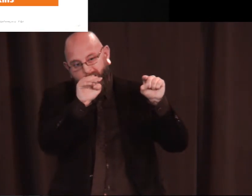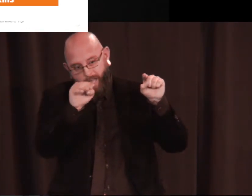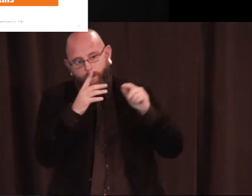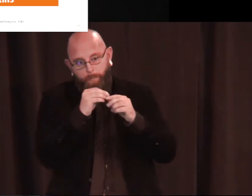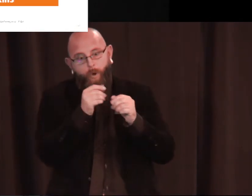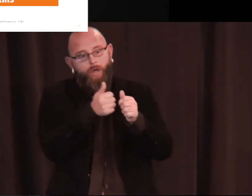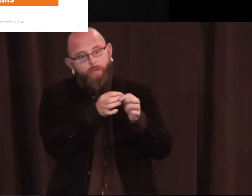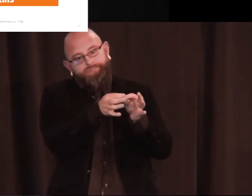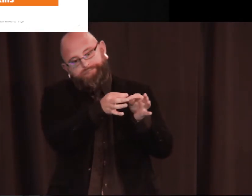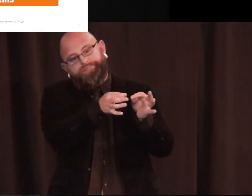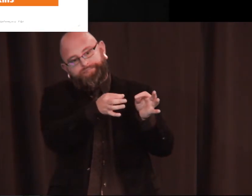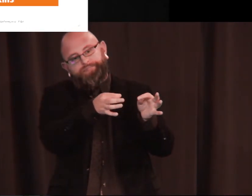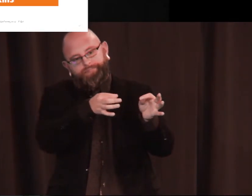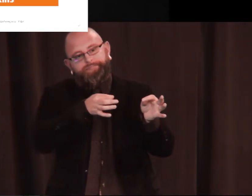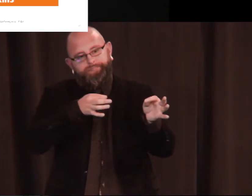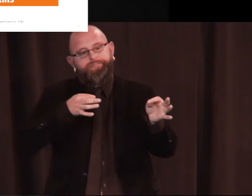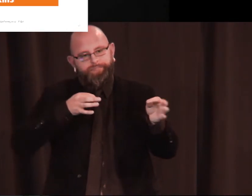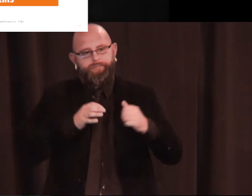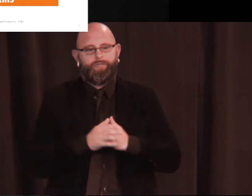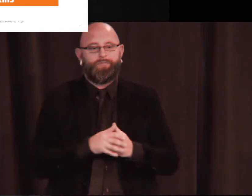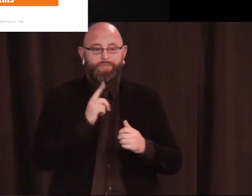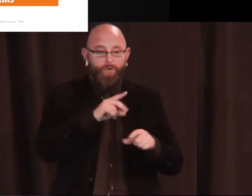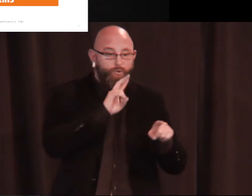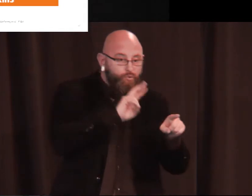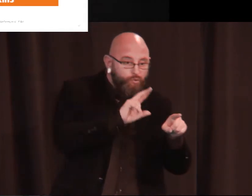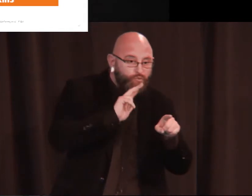So, between 2 and 6 years of age.